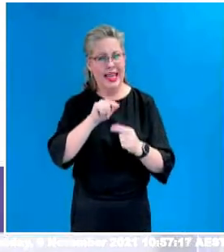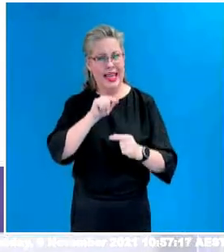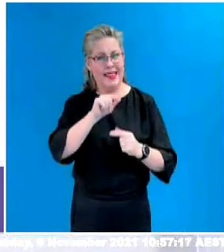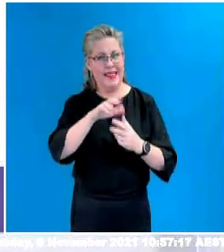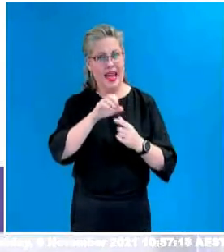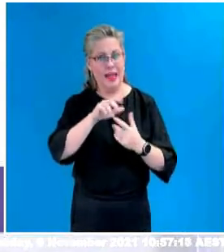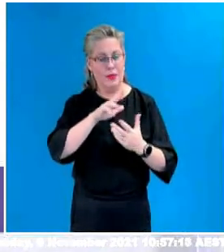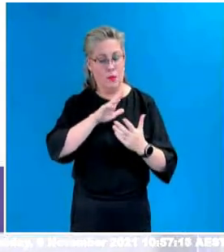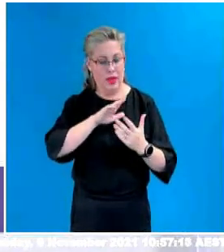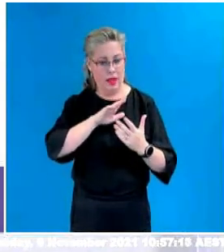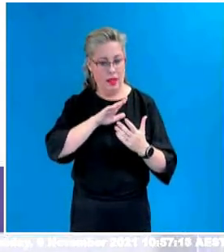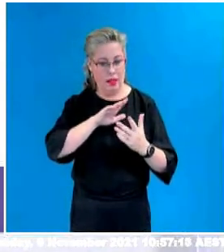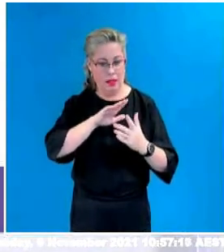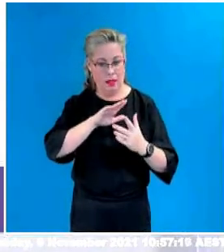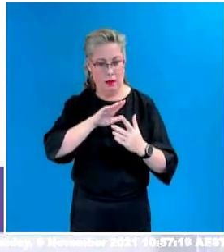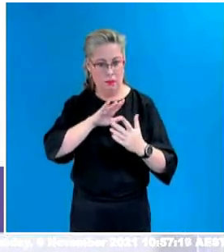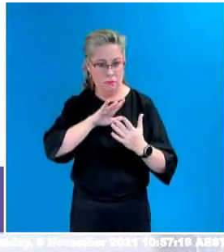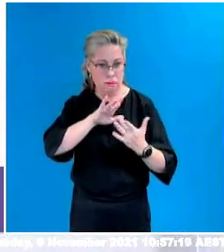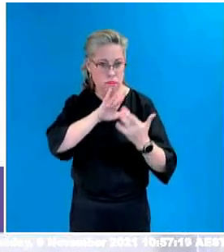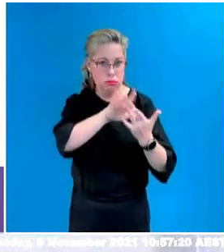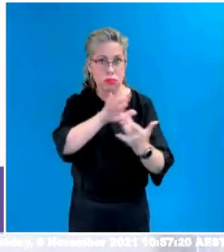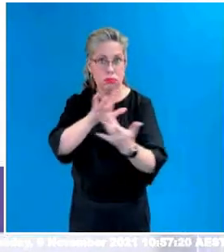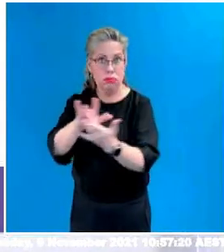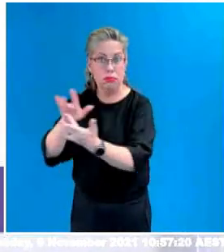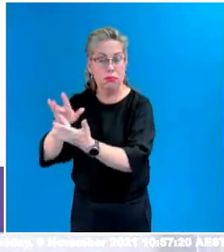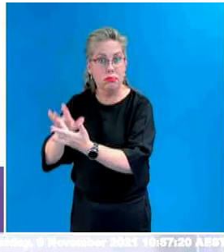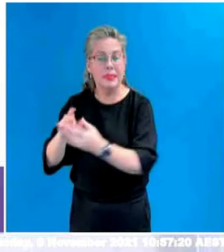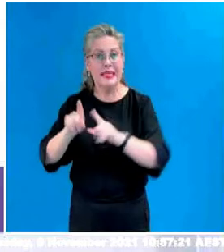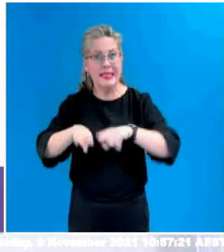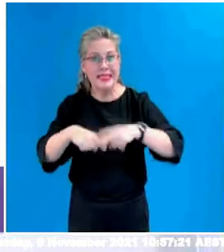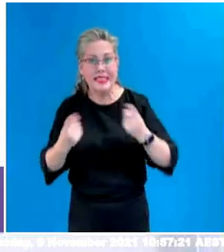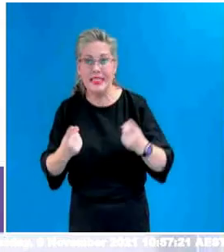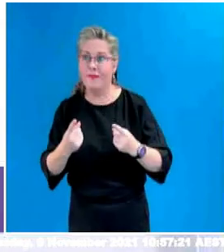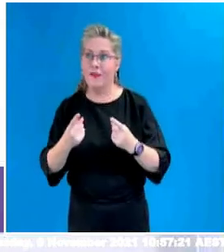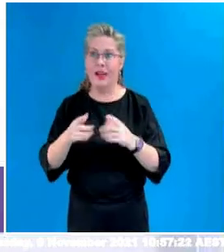They might protect people in terms of work, health and safety, but we know